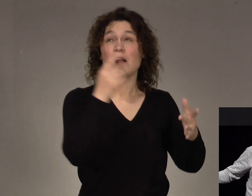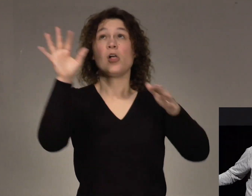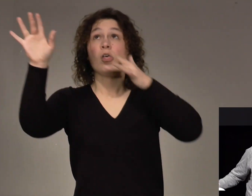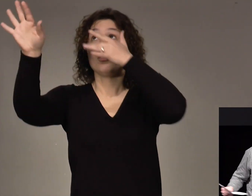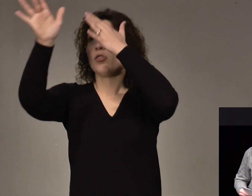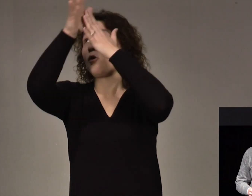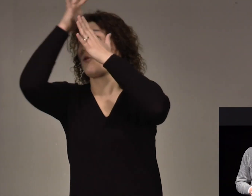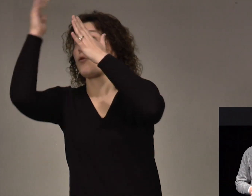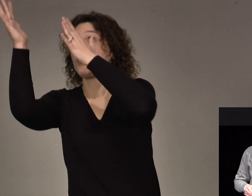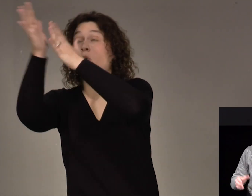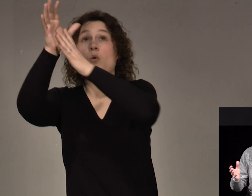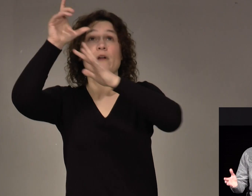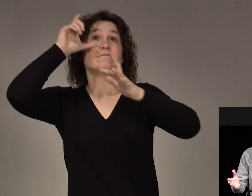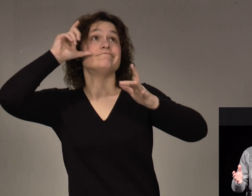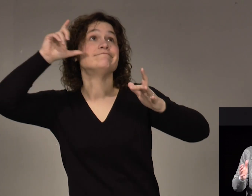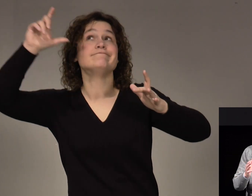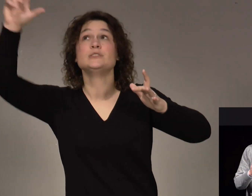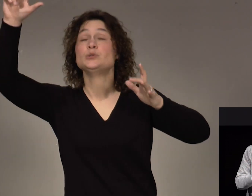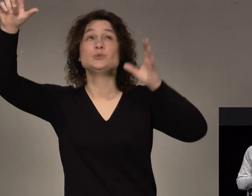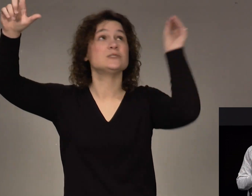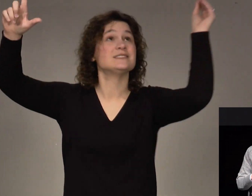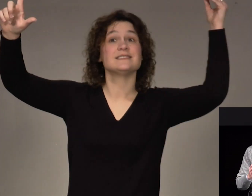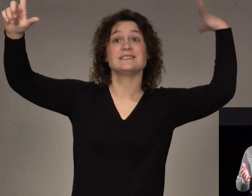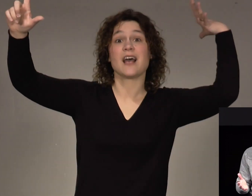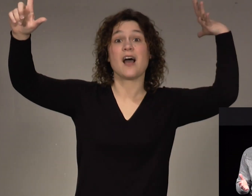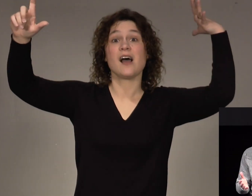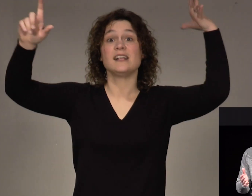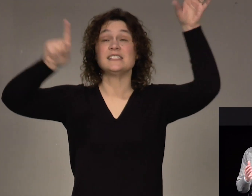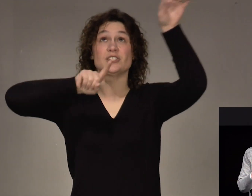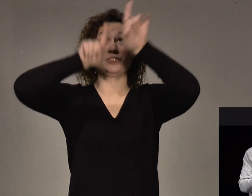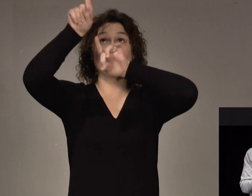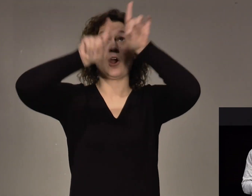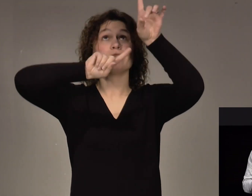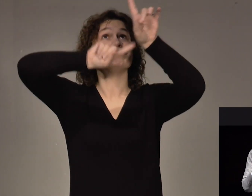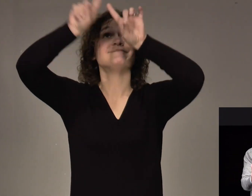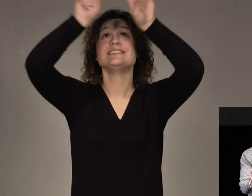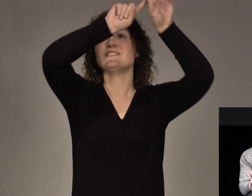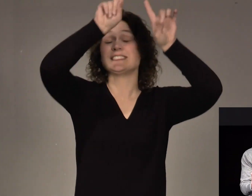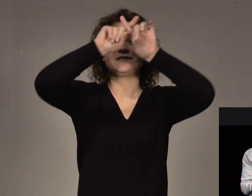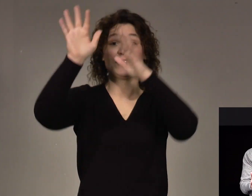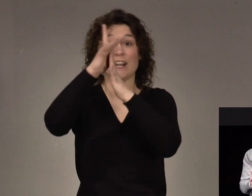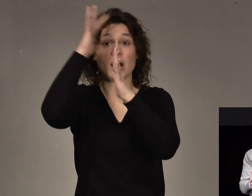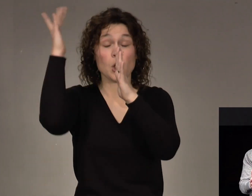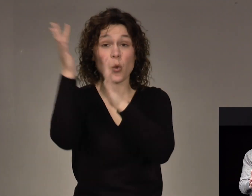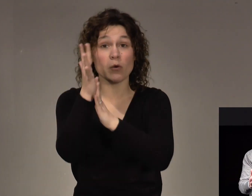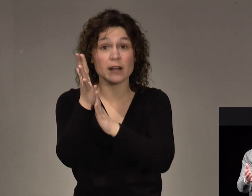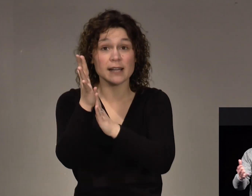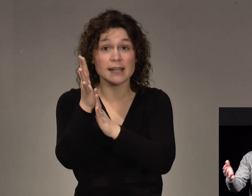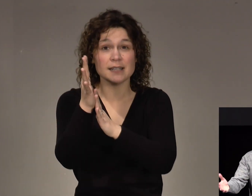glory of the stars; for star differs from star in glory. And then Paul says, "Oh, so